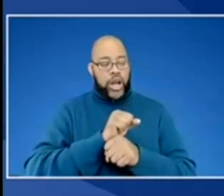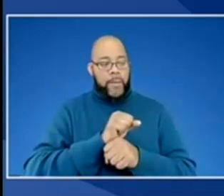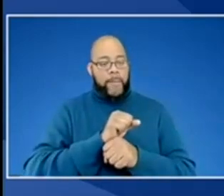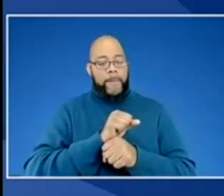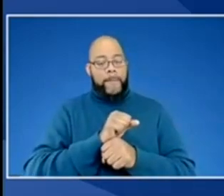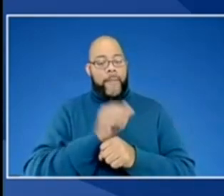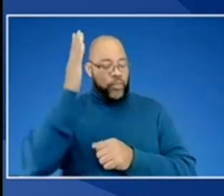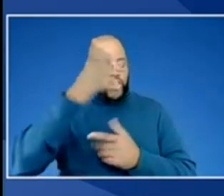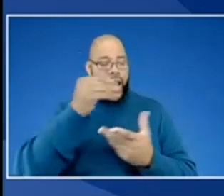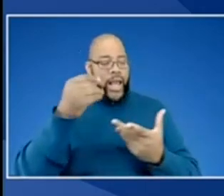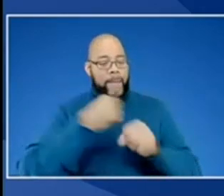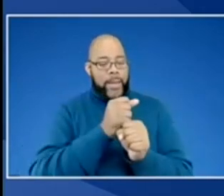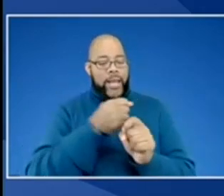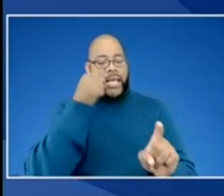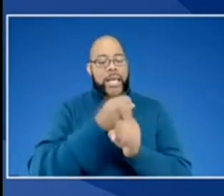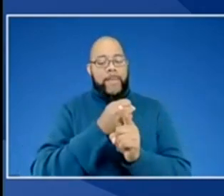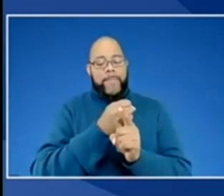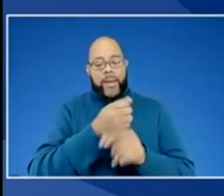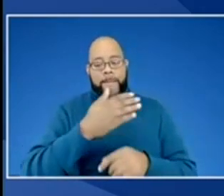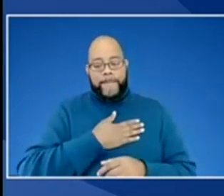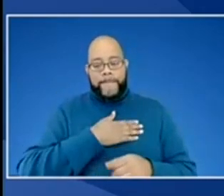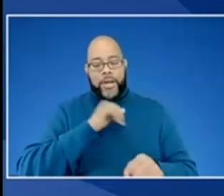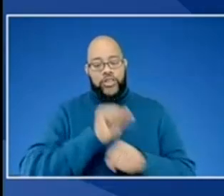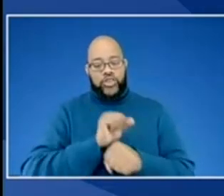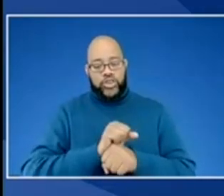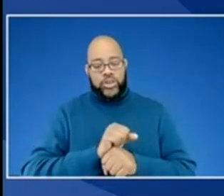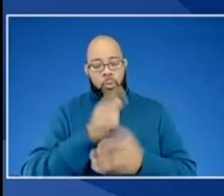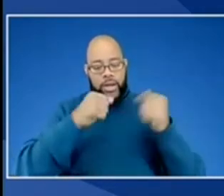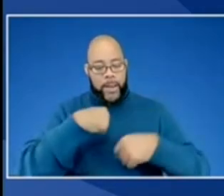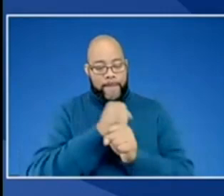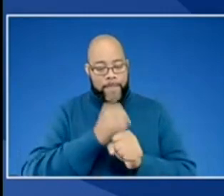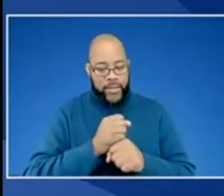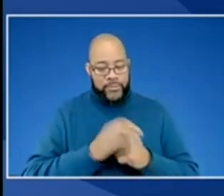kind of impacted my job, you know what I could make. What ended up happening-